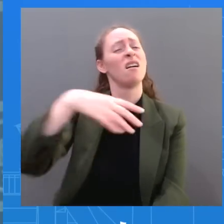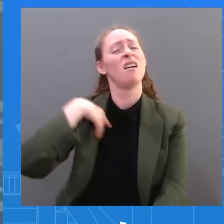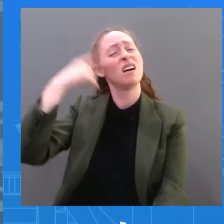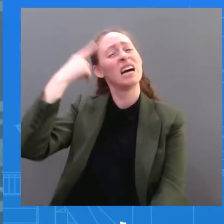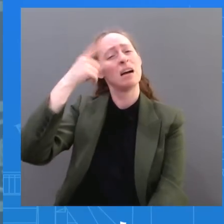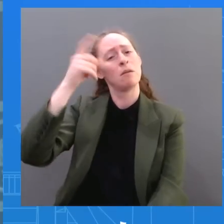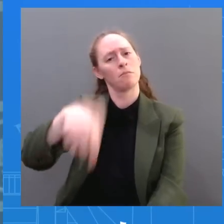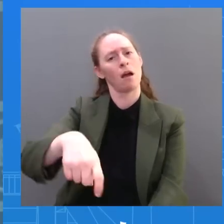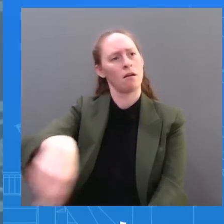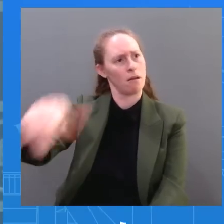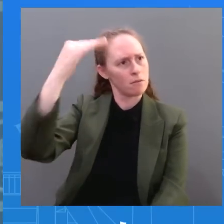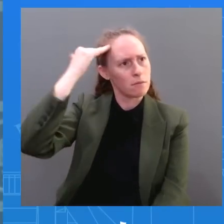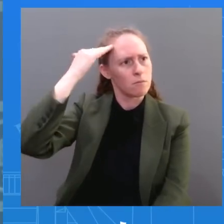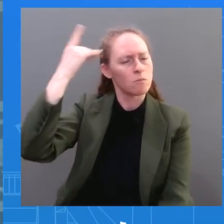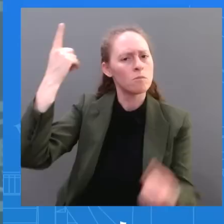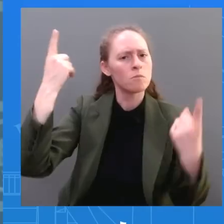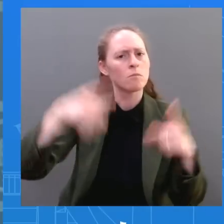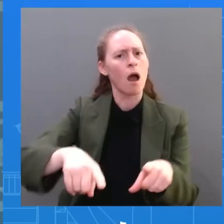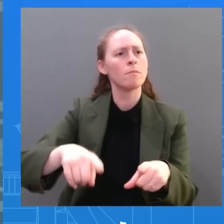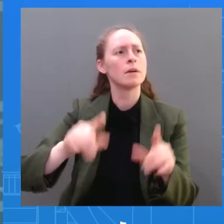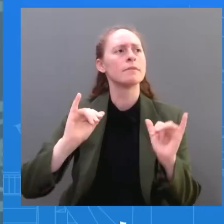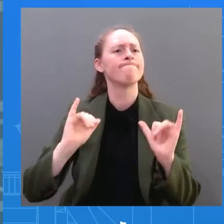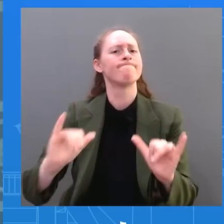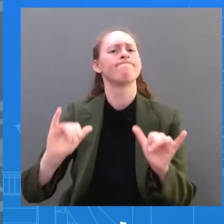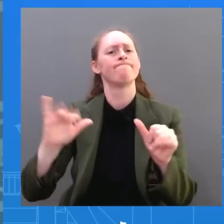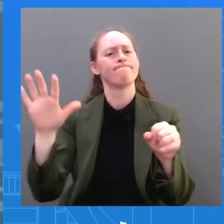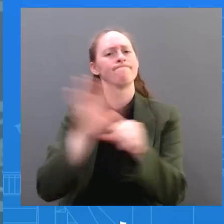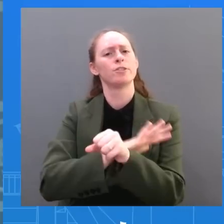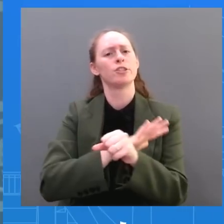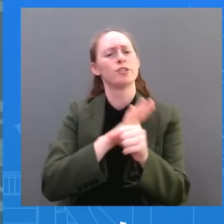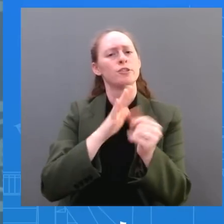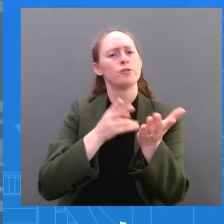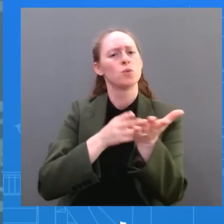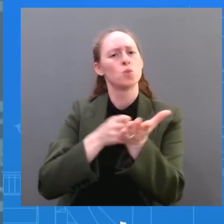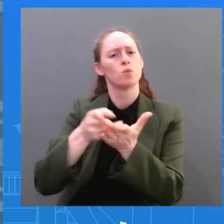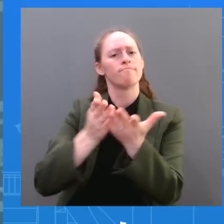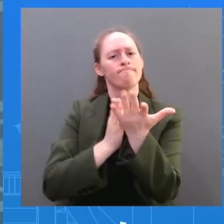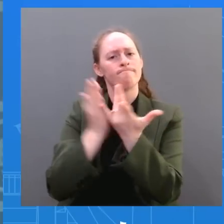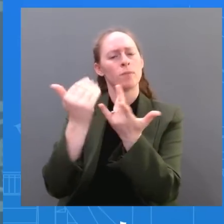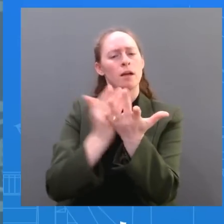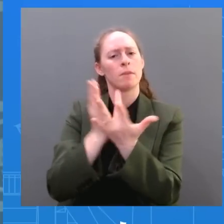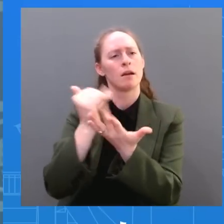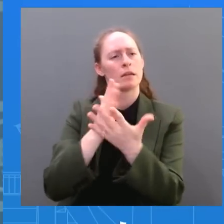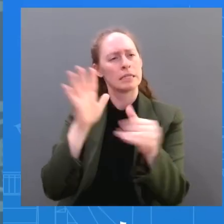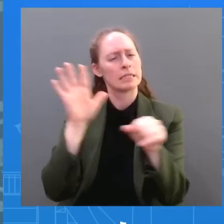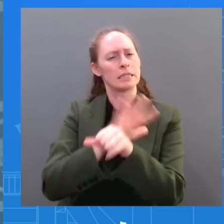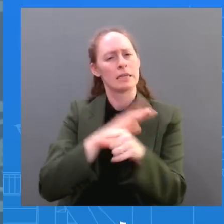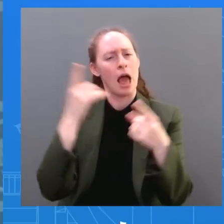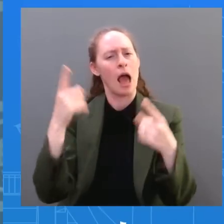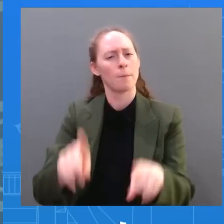and get all the information that they can on what happened on that day. So as it comes to executive privilege,